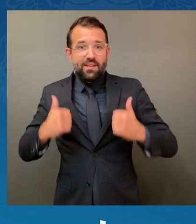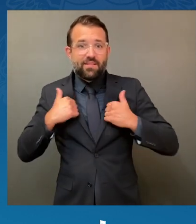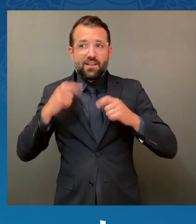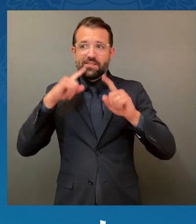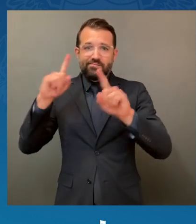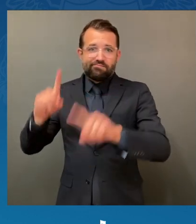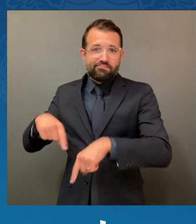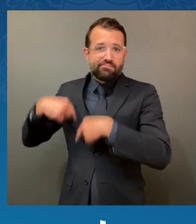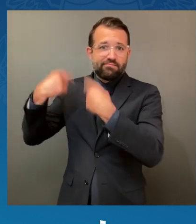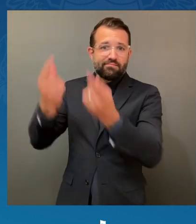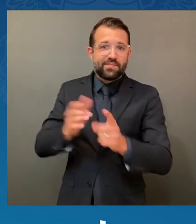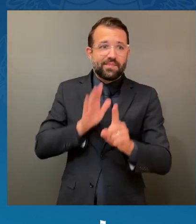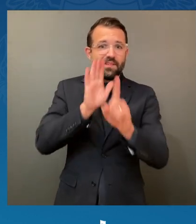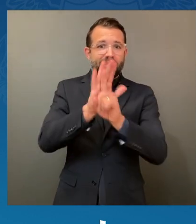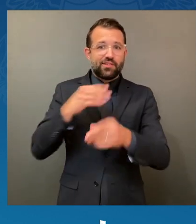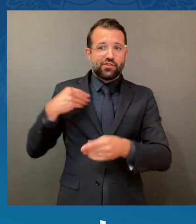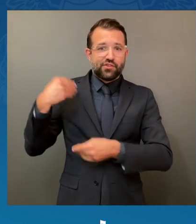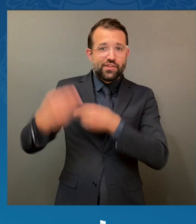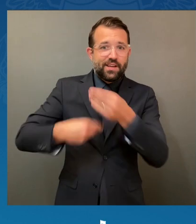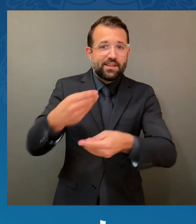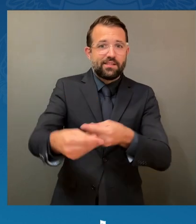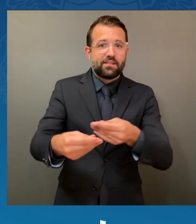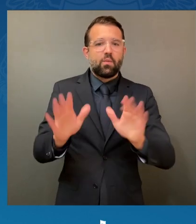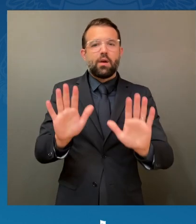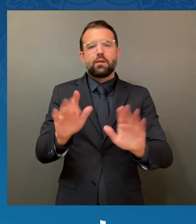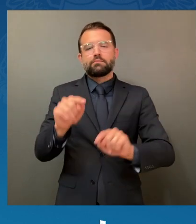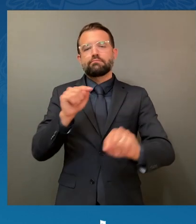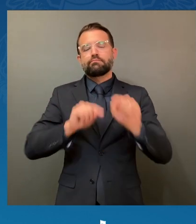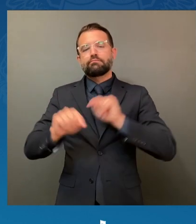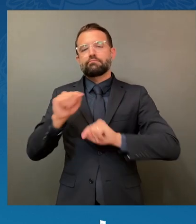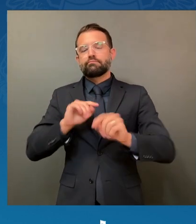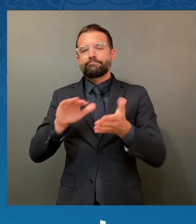or "every one" -- excuse me -- your generation has experienced